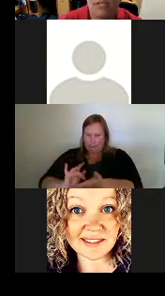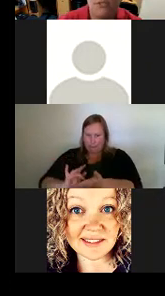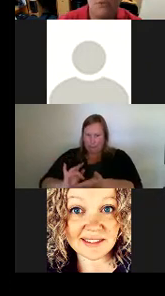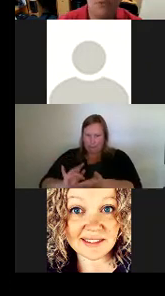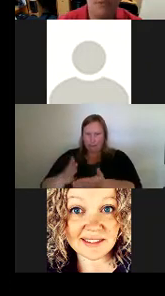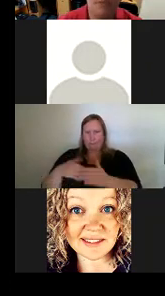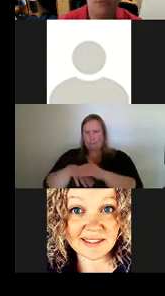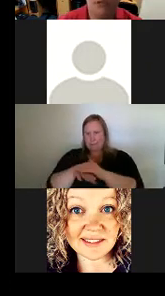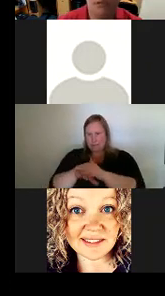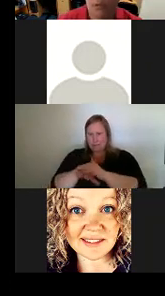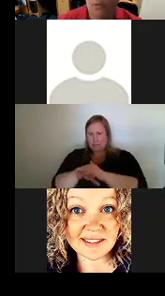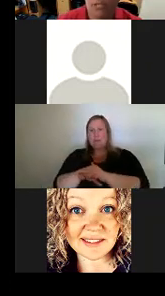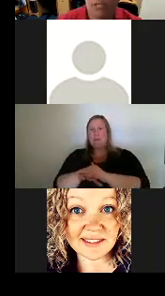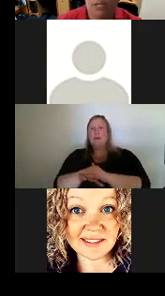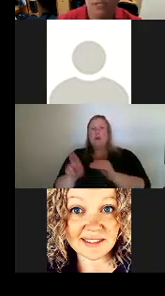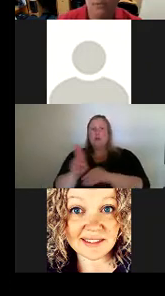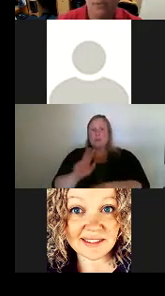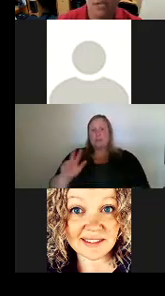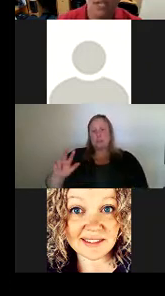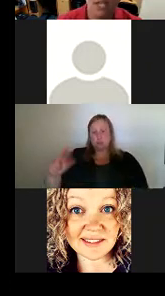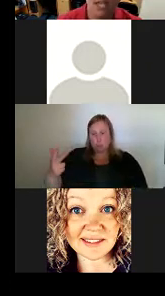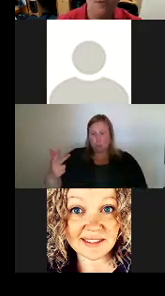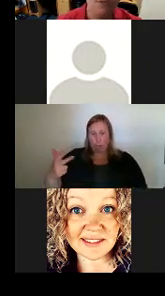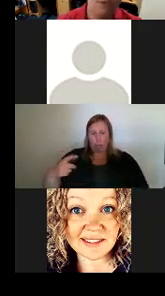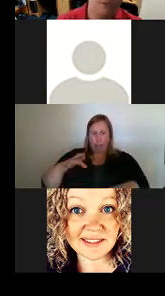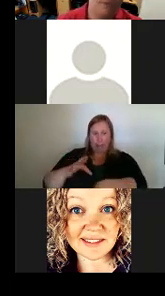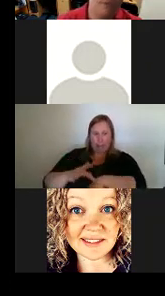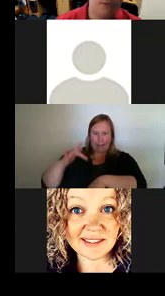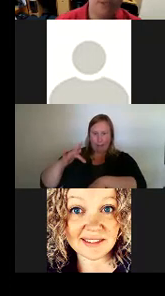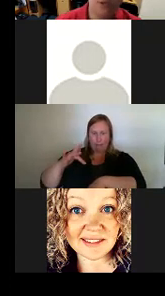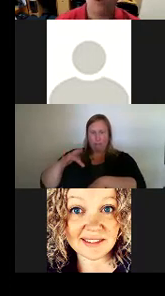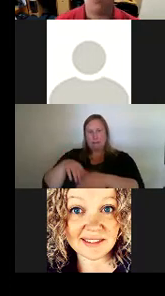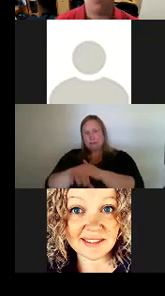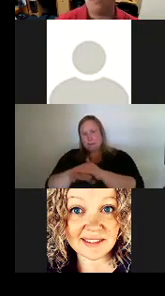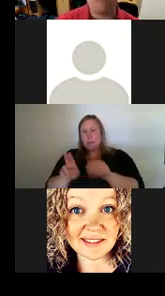ENABLE THE TRIPLE CLICK ACCESSIBILITY. YOU COULD USE IT FOR VOICEOVER OR A NUMBER OF OTHER